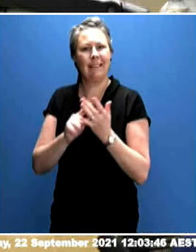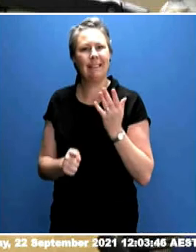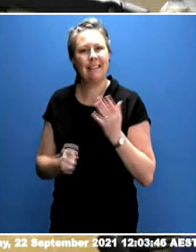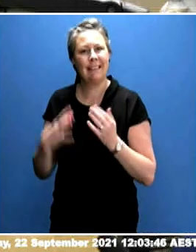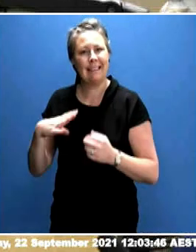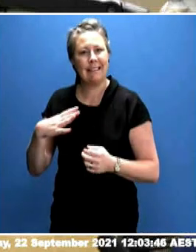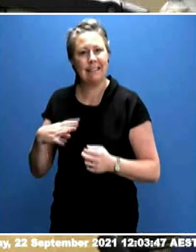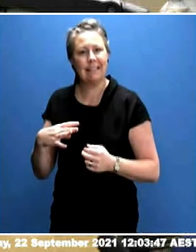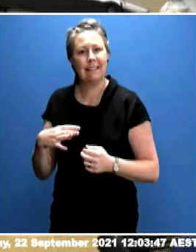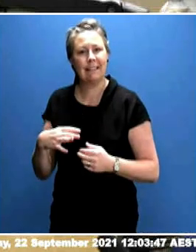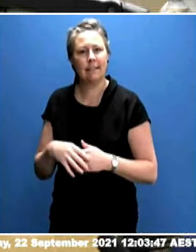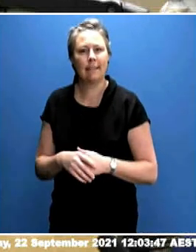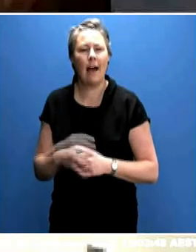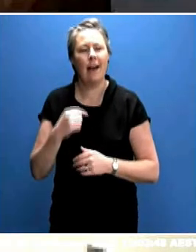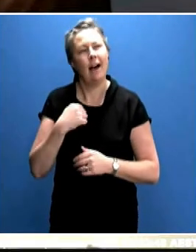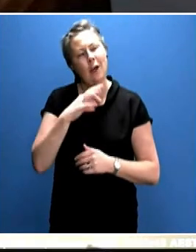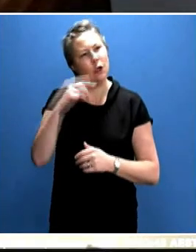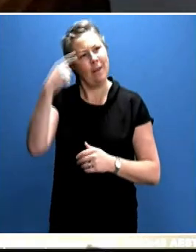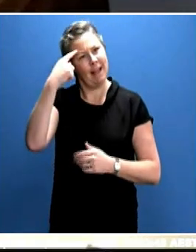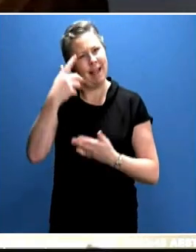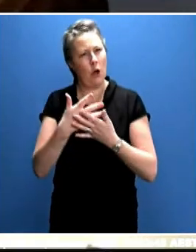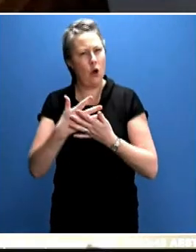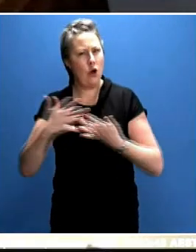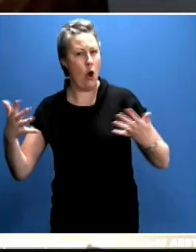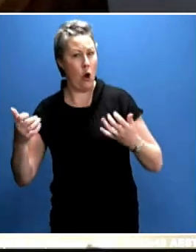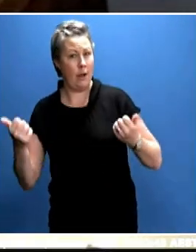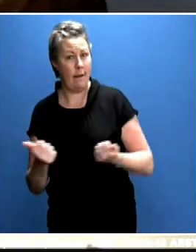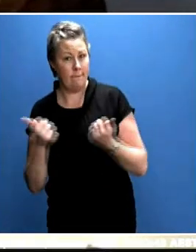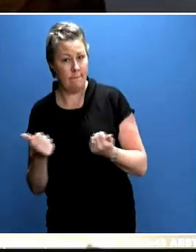I don't think it is long enough in one sense and the coroner in